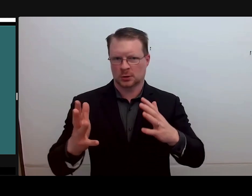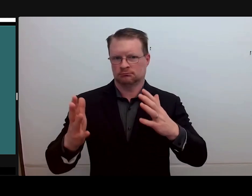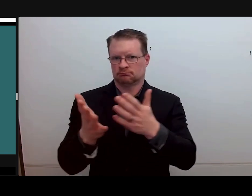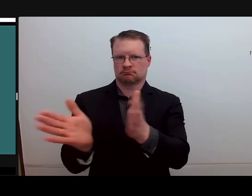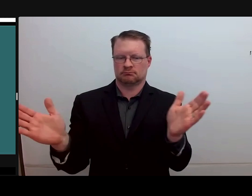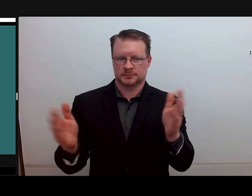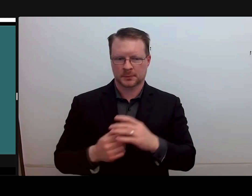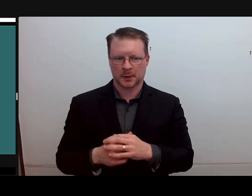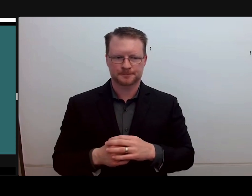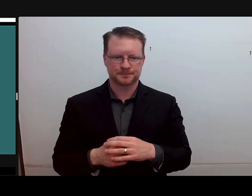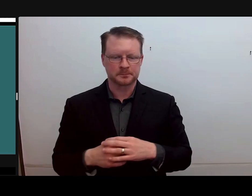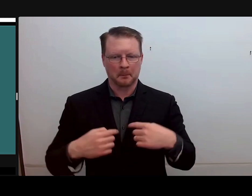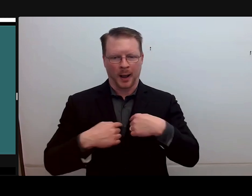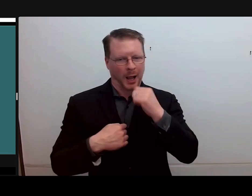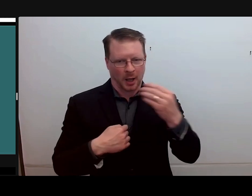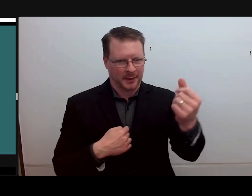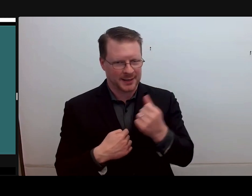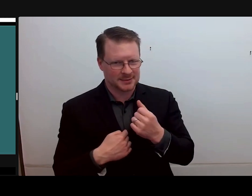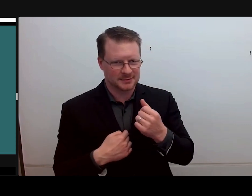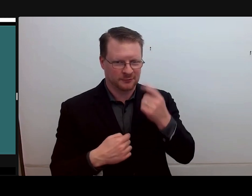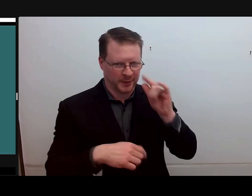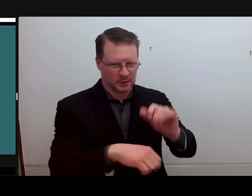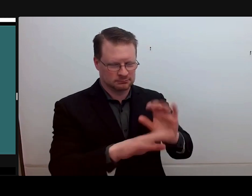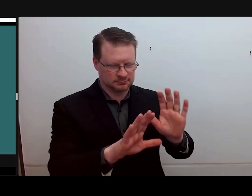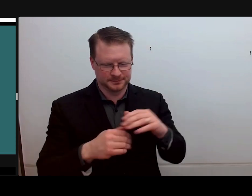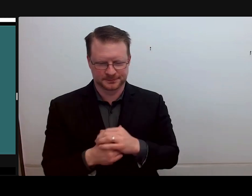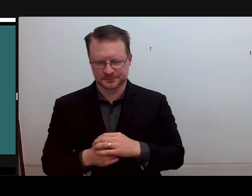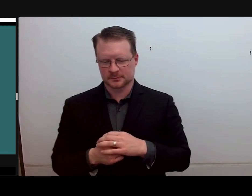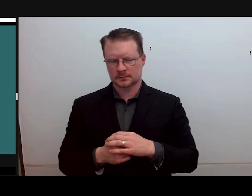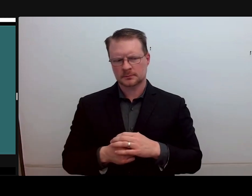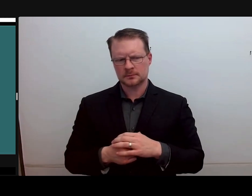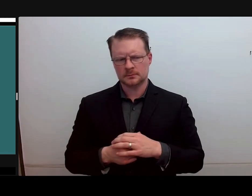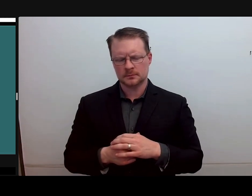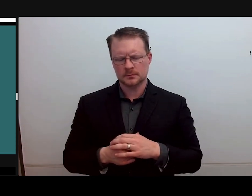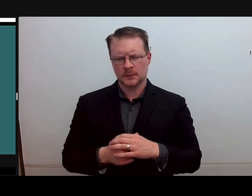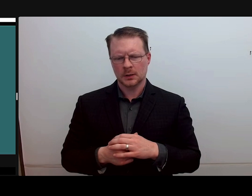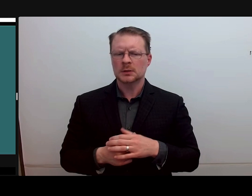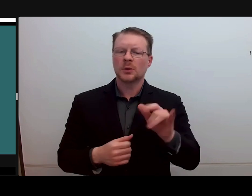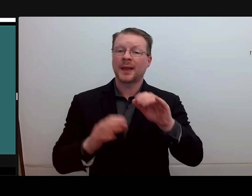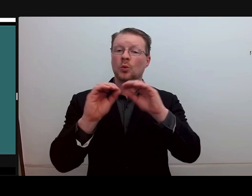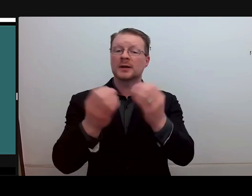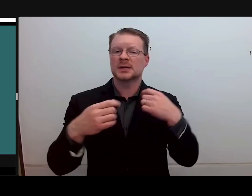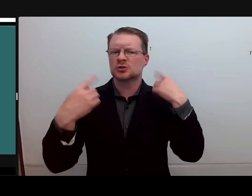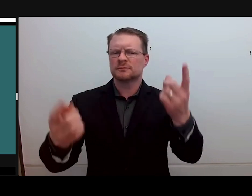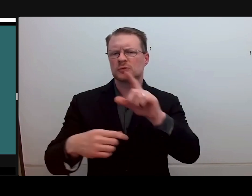veterinarians, pharmacists, et cetera. I am not paid for that work, but I am involved.